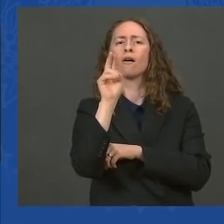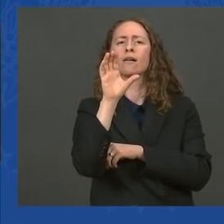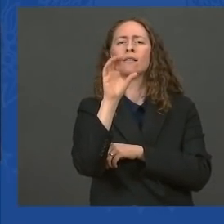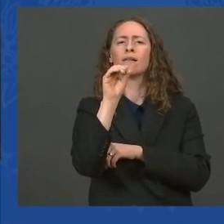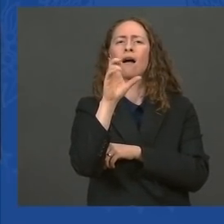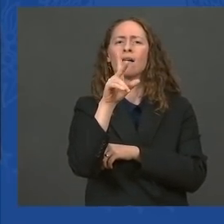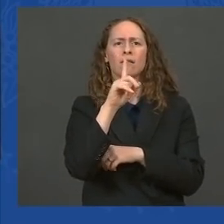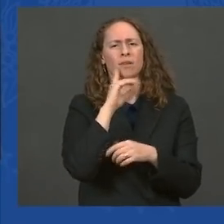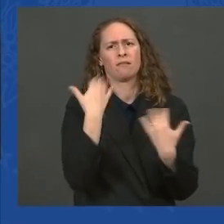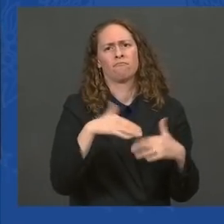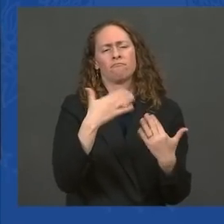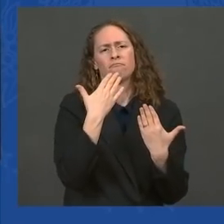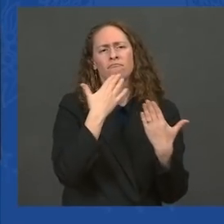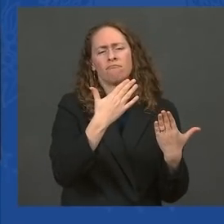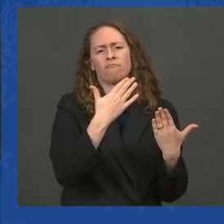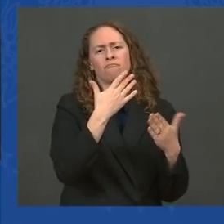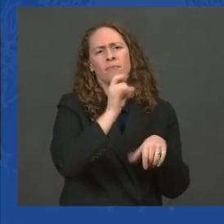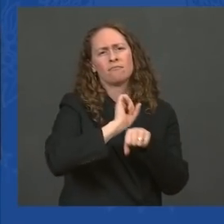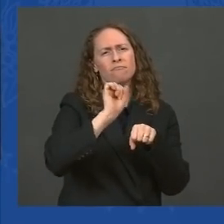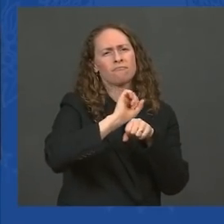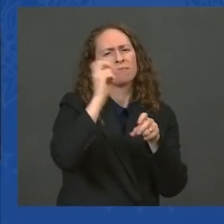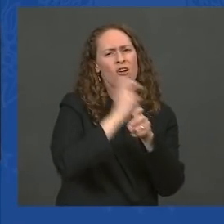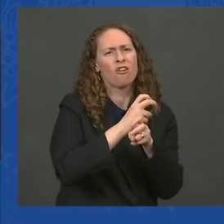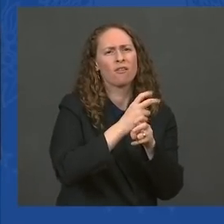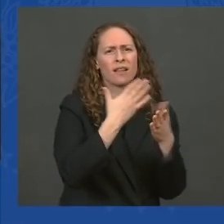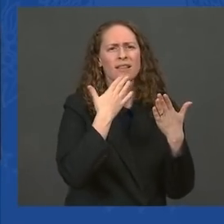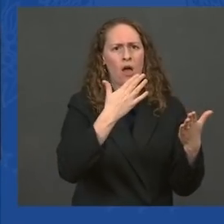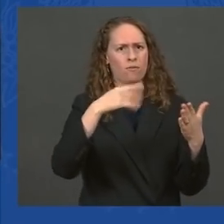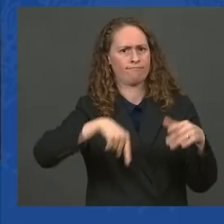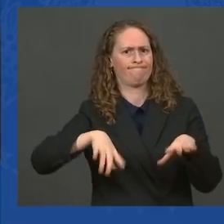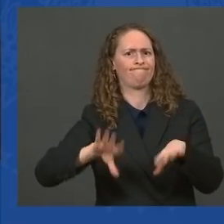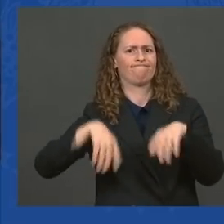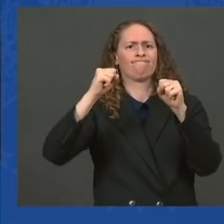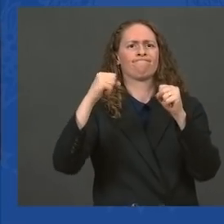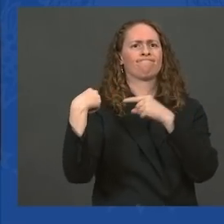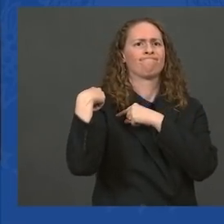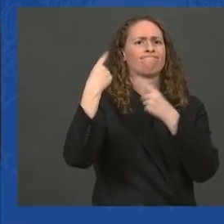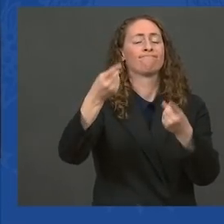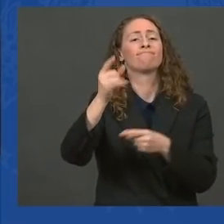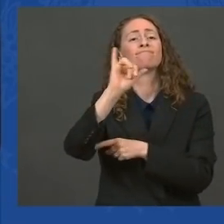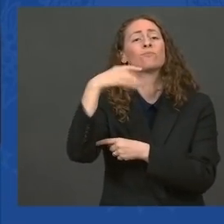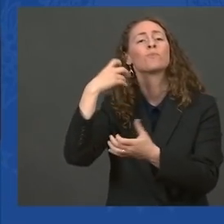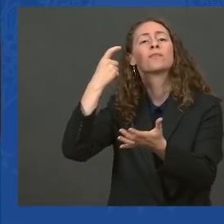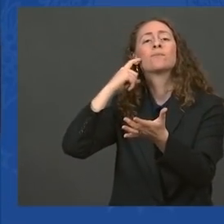as well as Representative Takano, who has done a yeoman's work in the House.